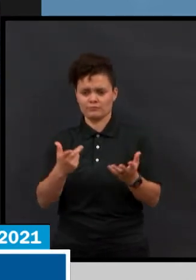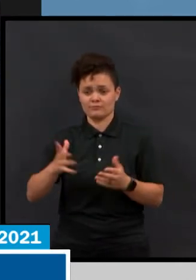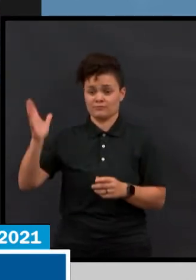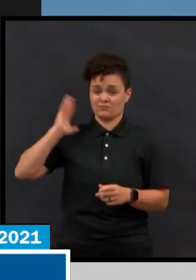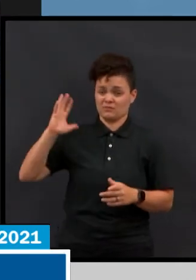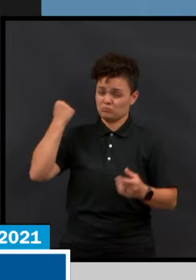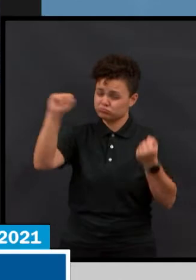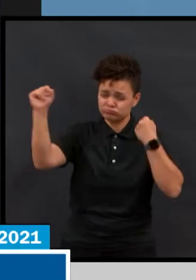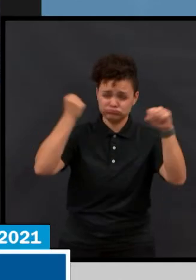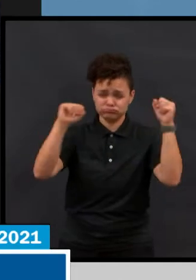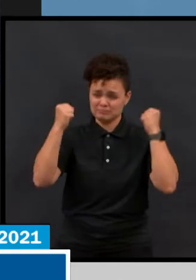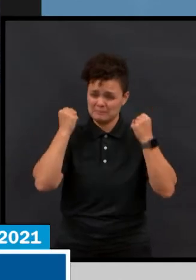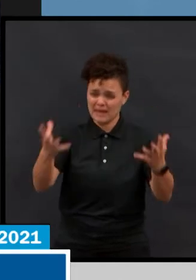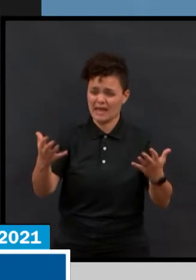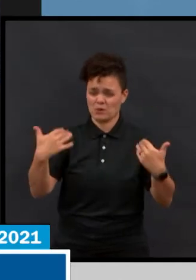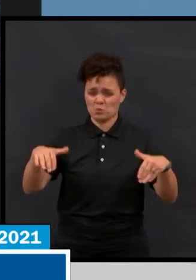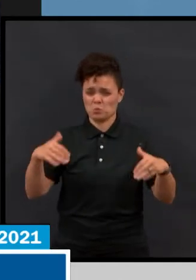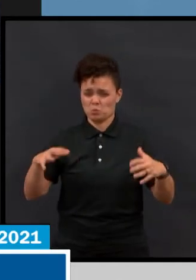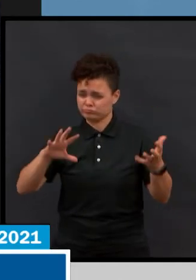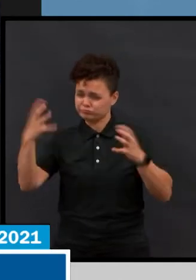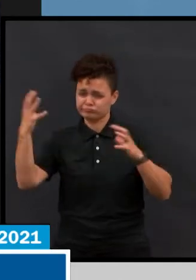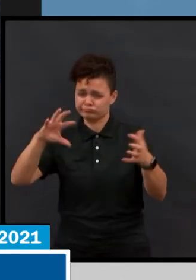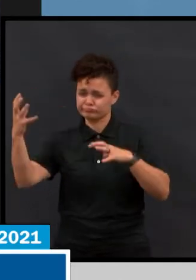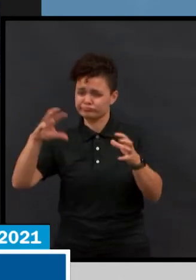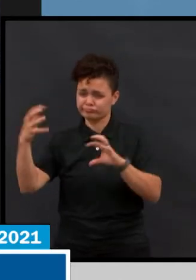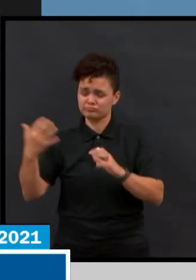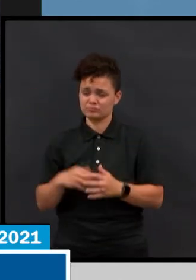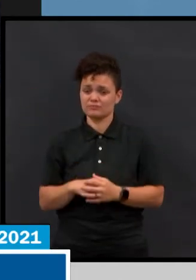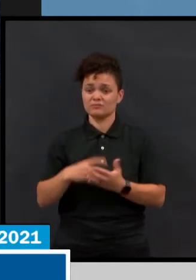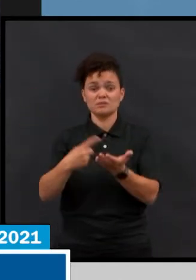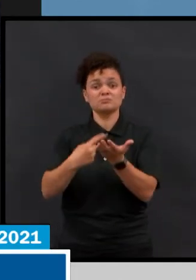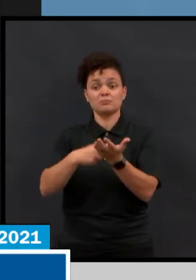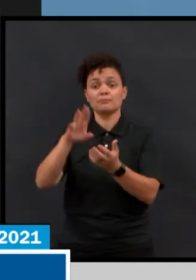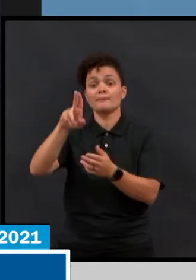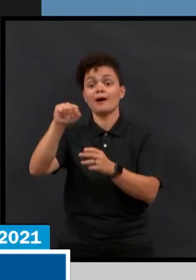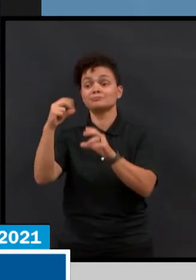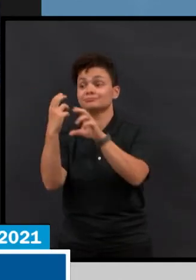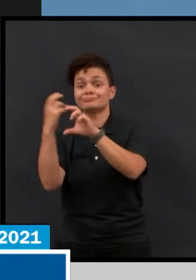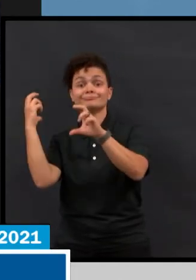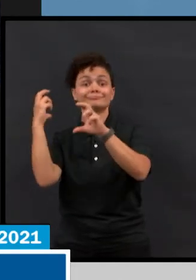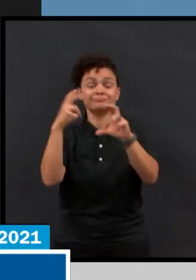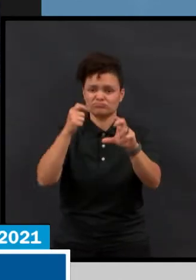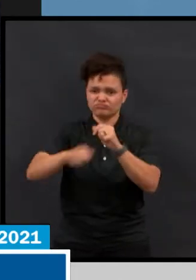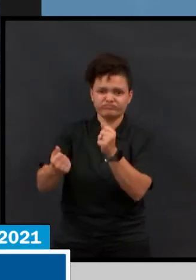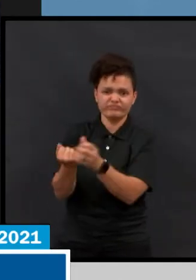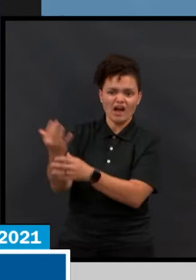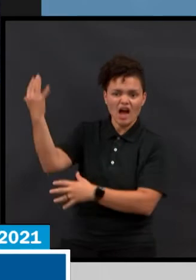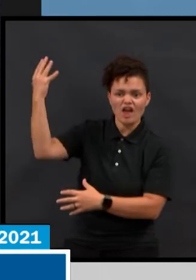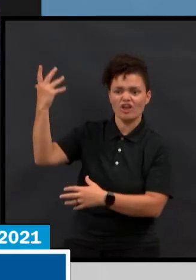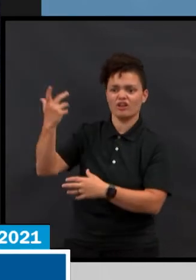some of that here in denver my little committee of five with the league i drafted this kind of